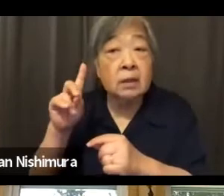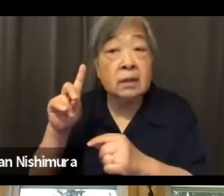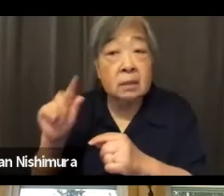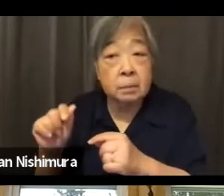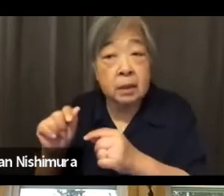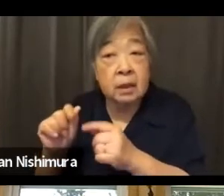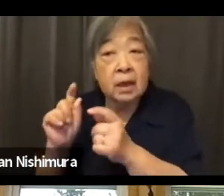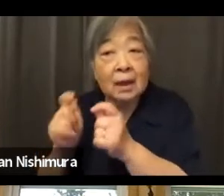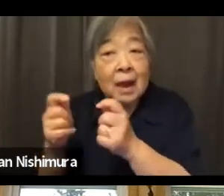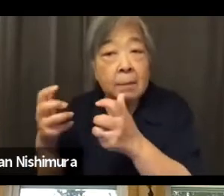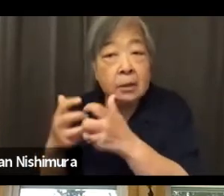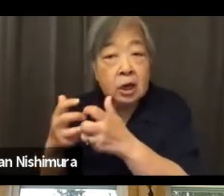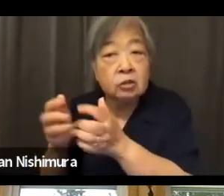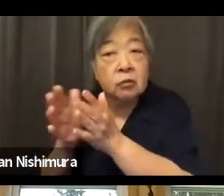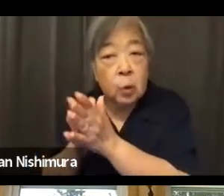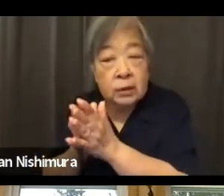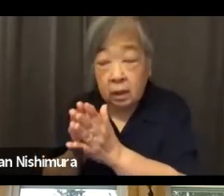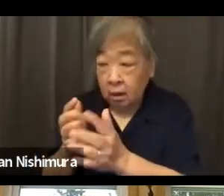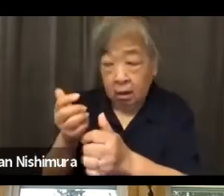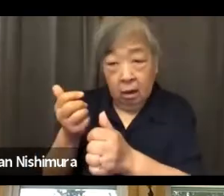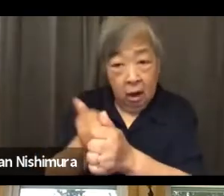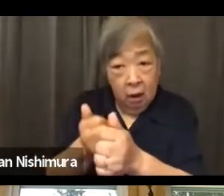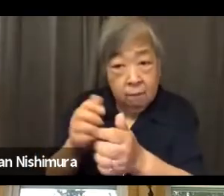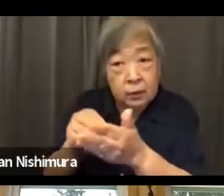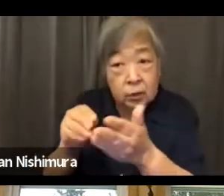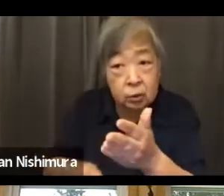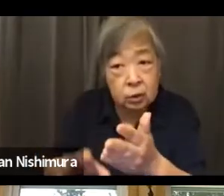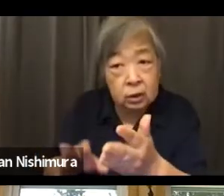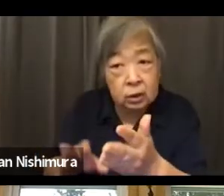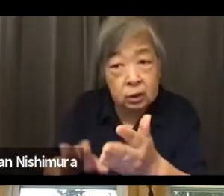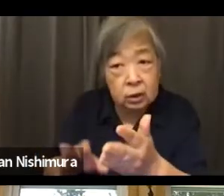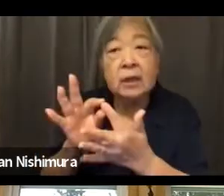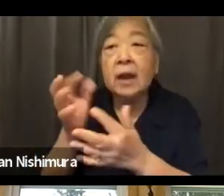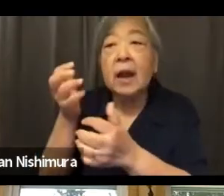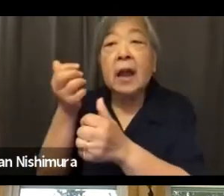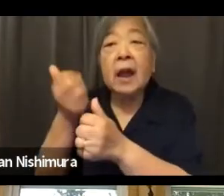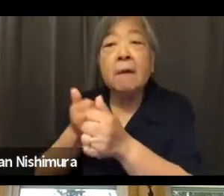Every student is unique. Every disability accommodation is unique.